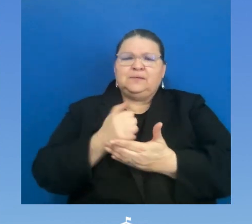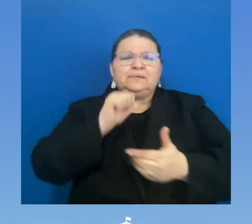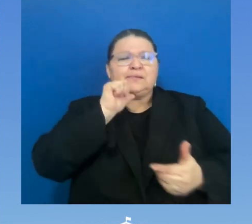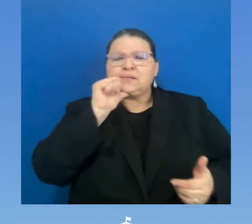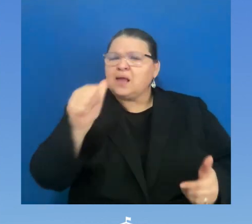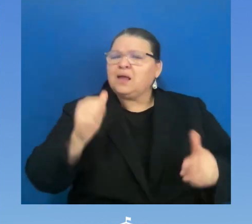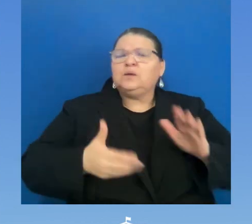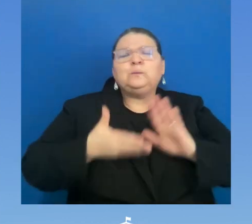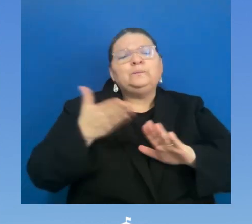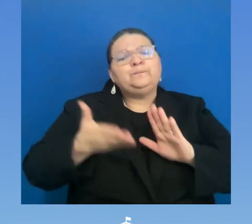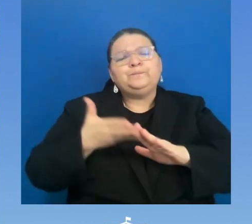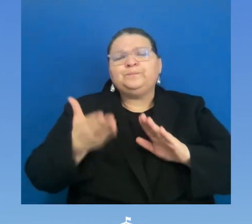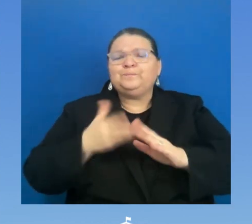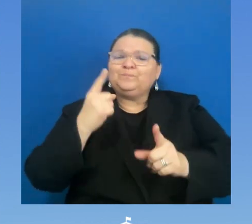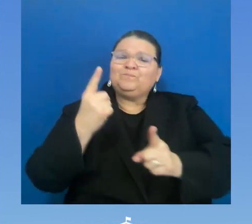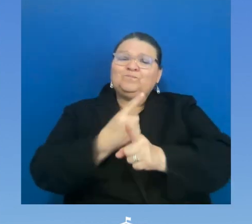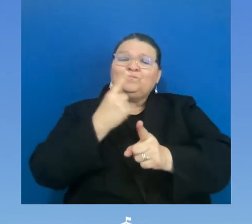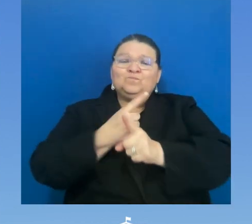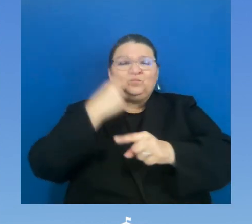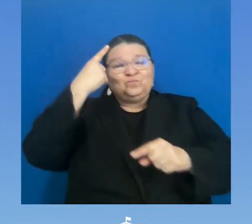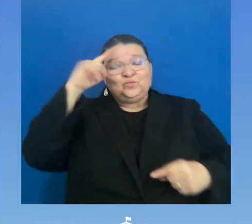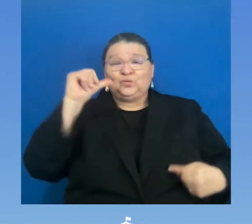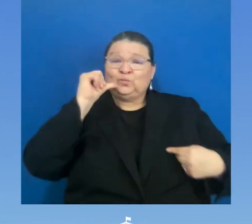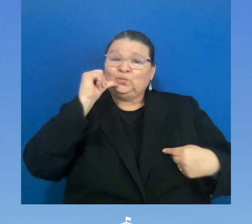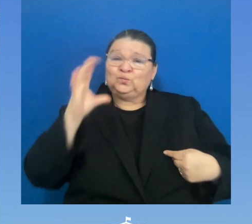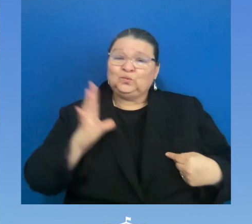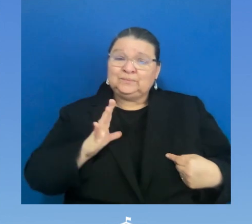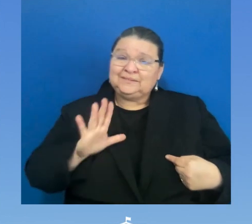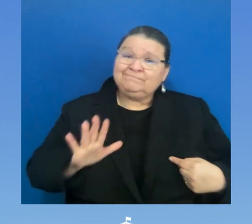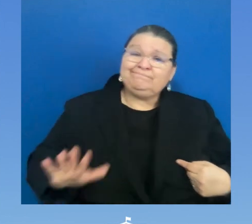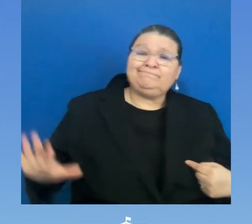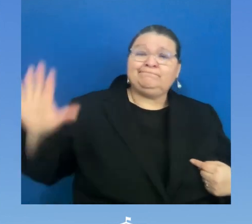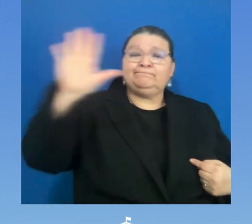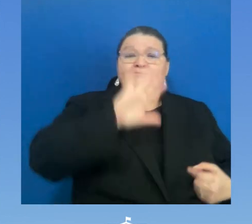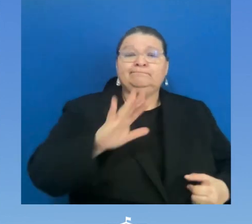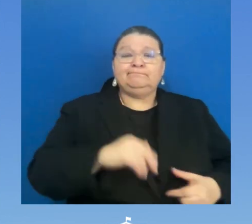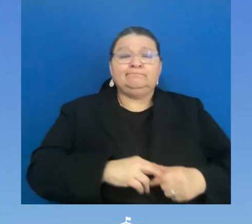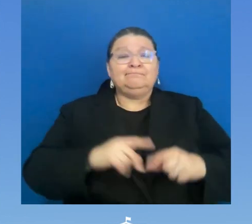Across industries, women are less likely to be hired than equally qualified men.